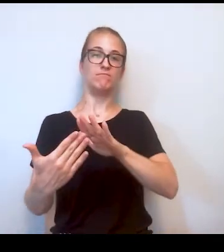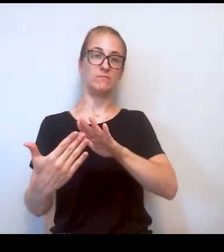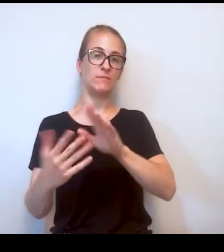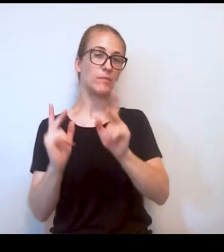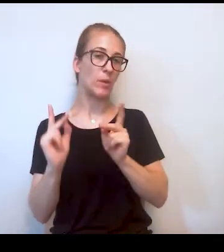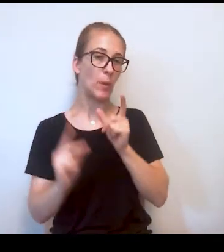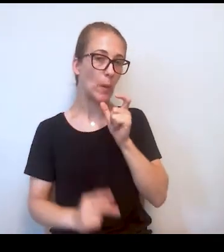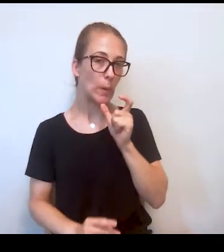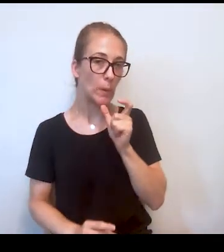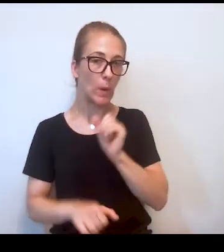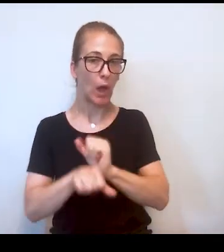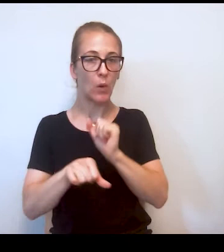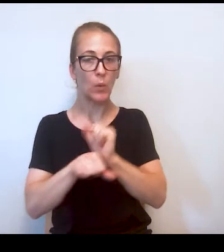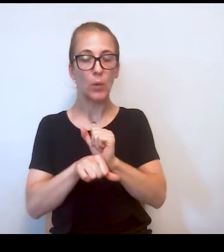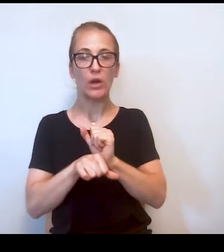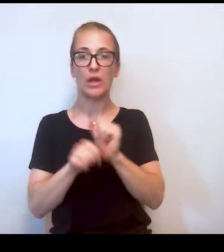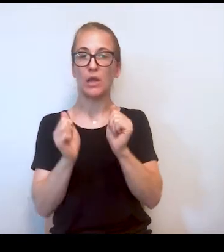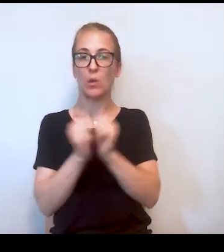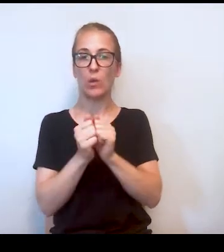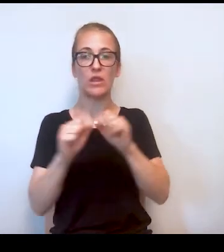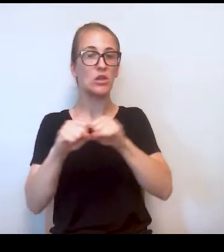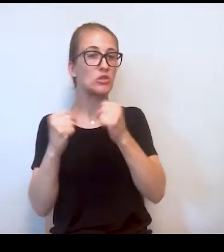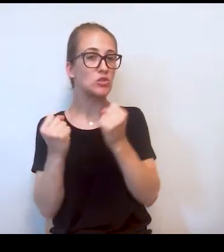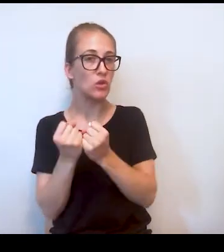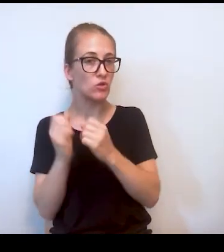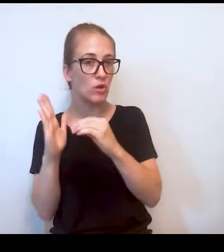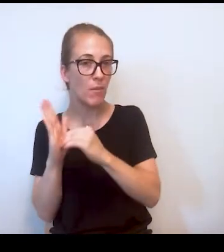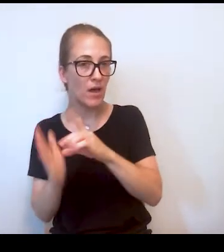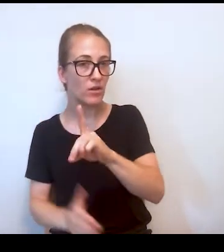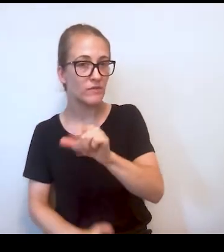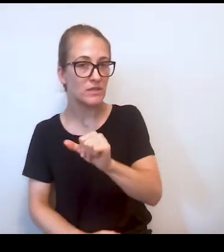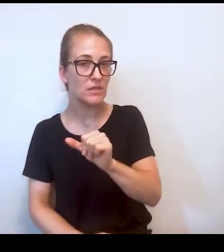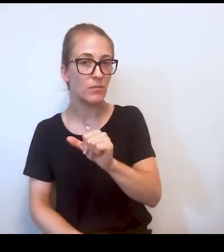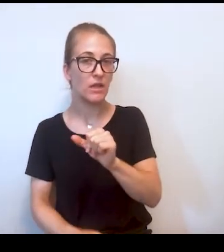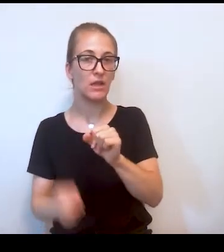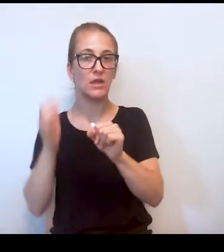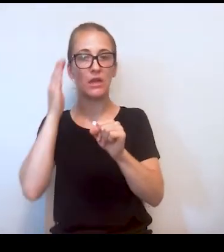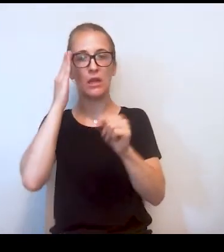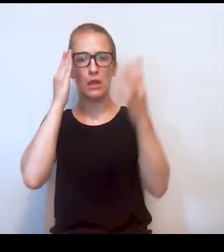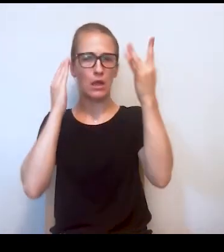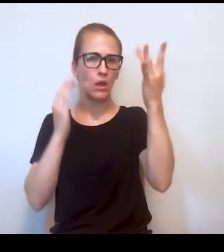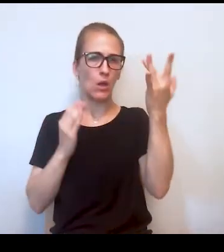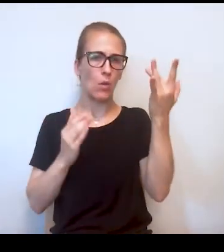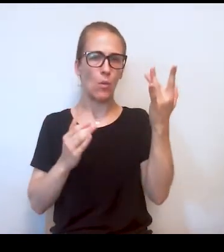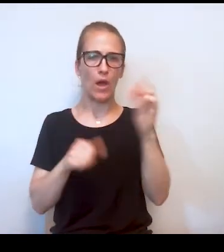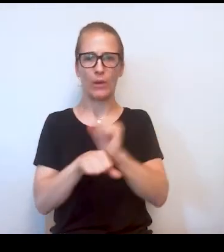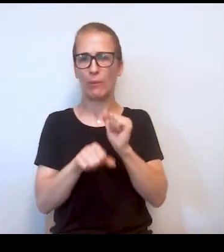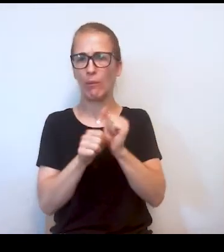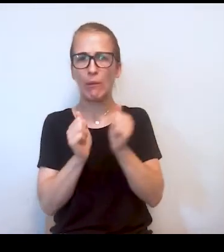like, "Why are you even working with medicine?" And the reason is that it's this better-access need.